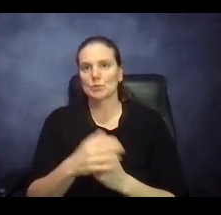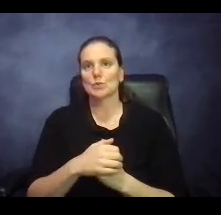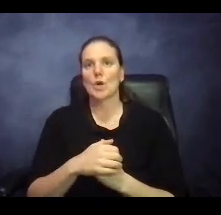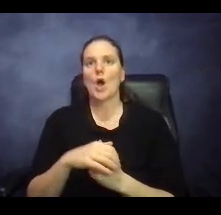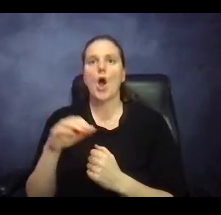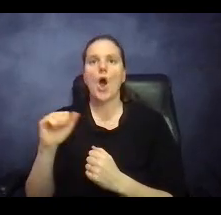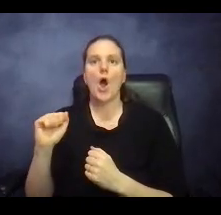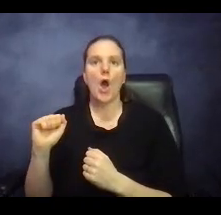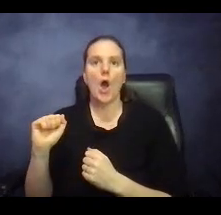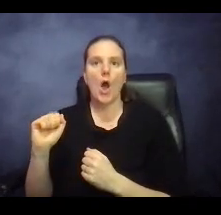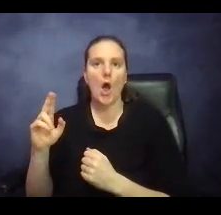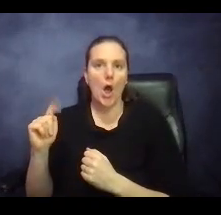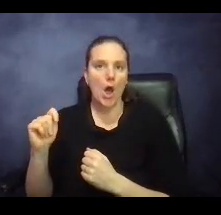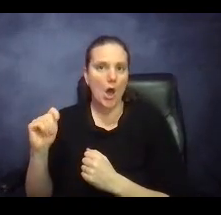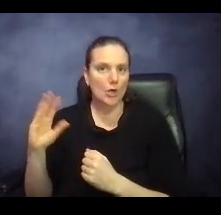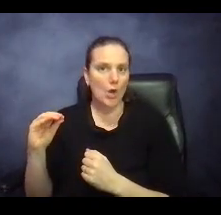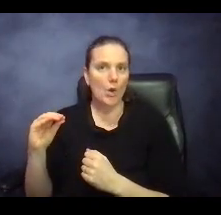It's all, it's all rooted in the same pathway.